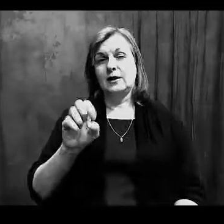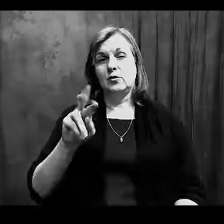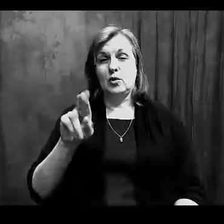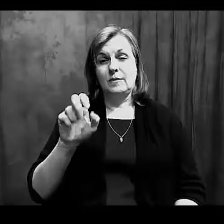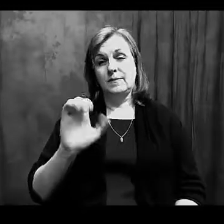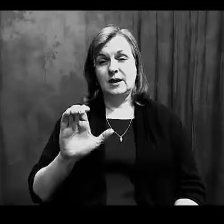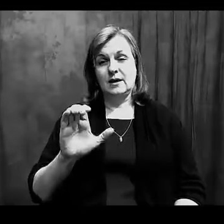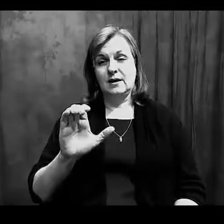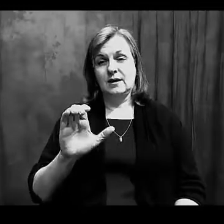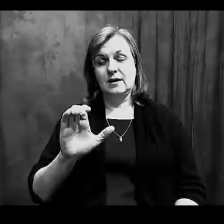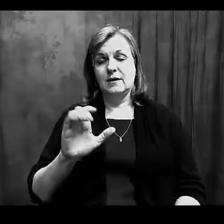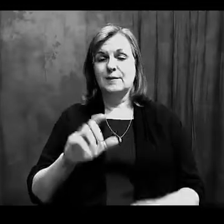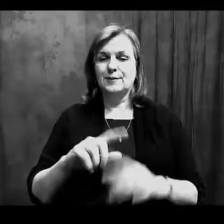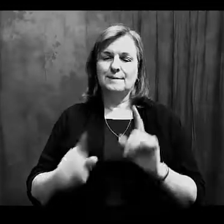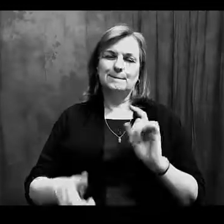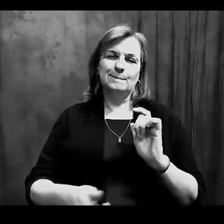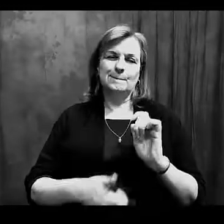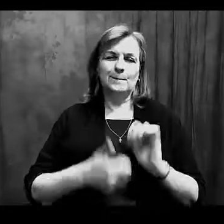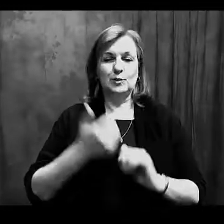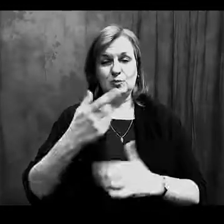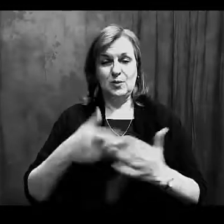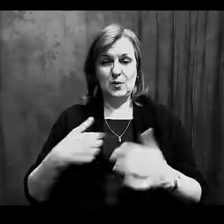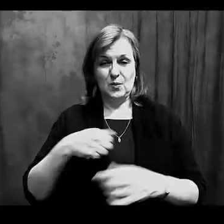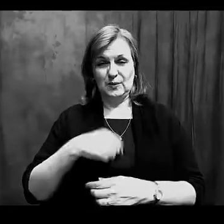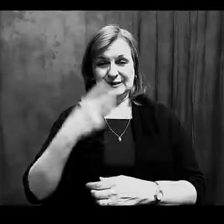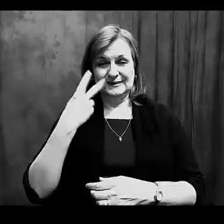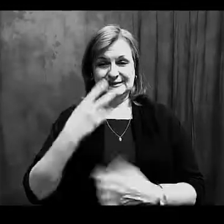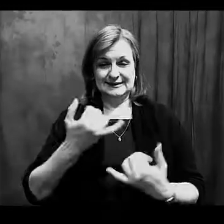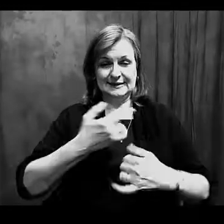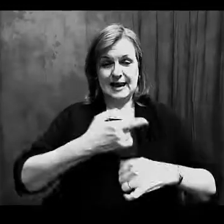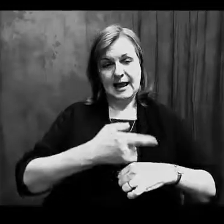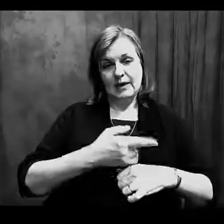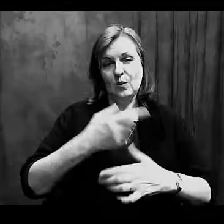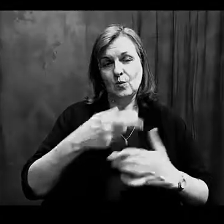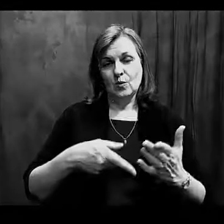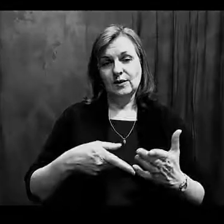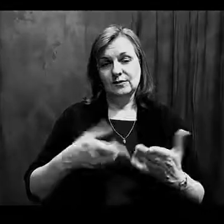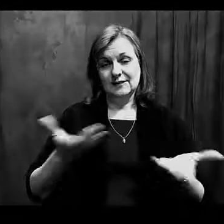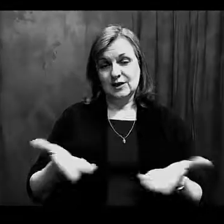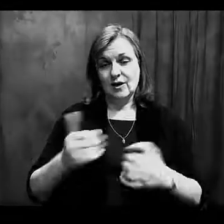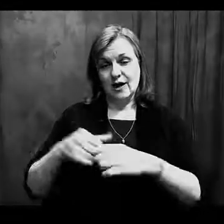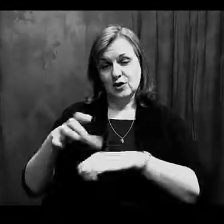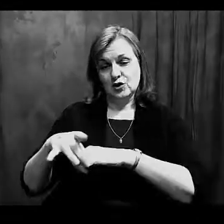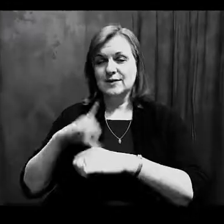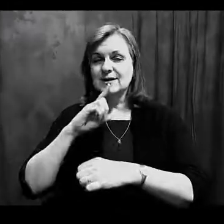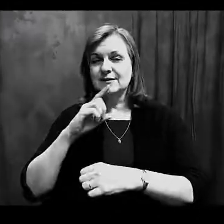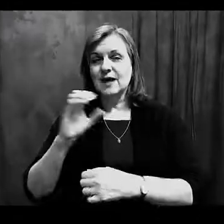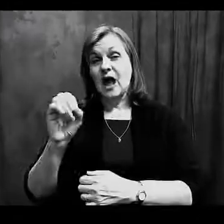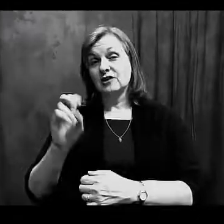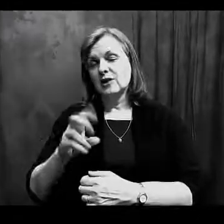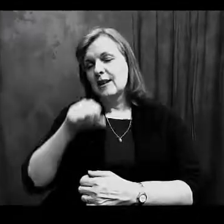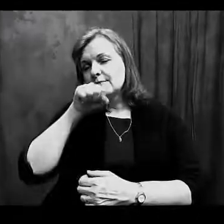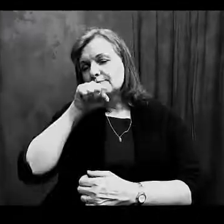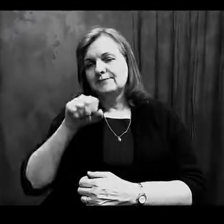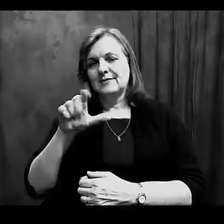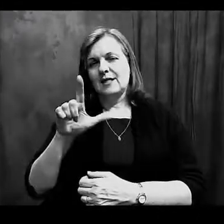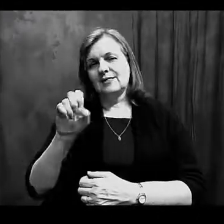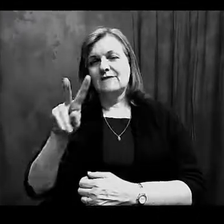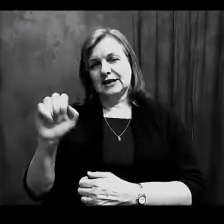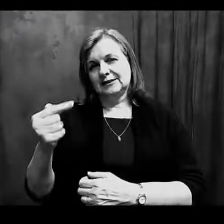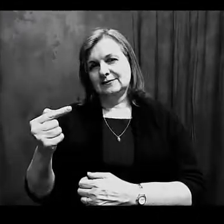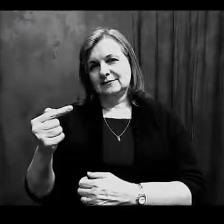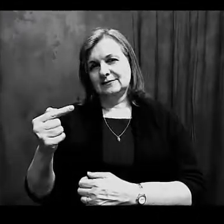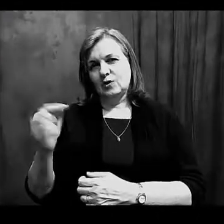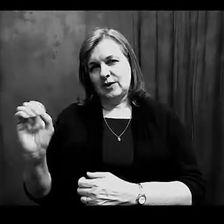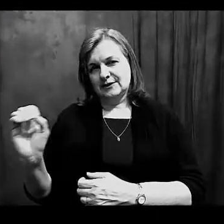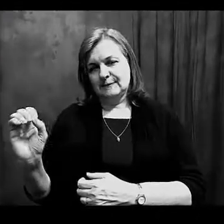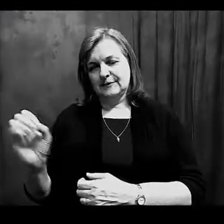but most of what we know today and what is present today on a planet is oxygen loving so when we look at the progression this